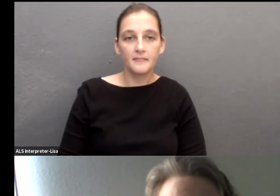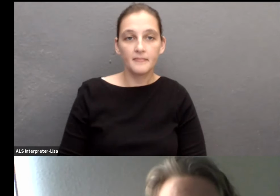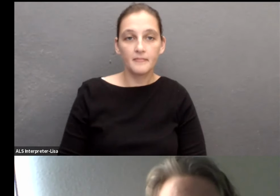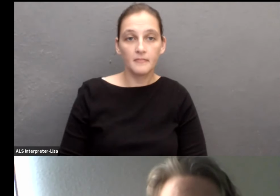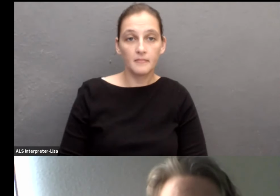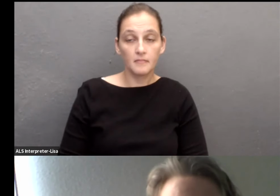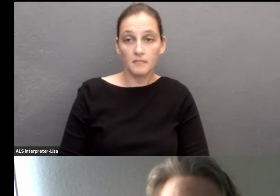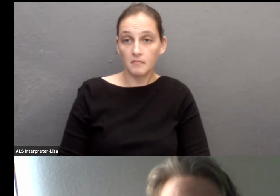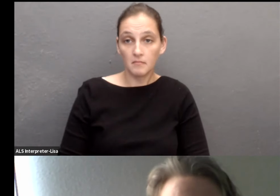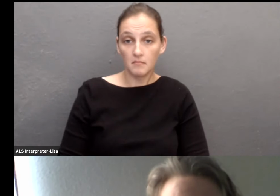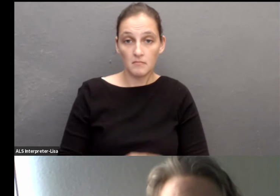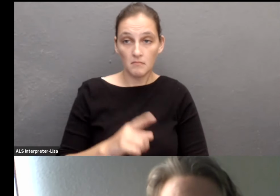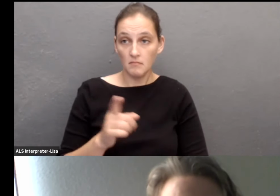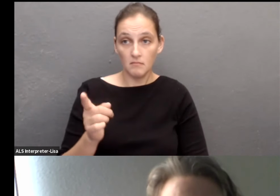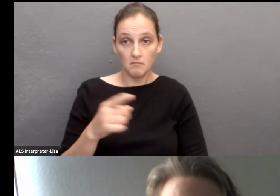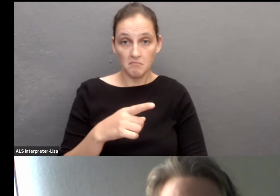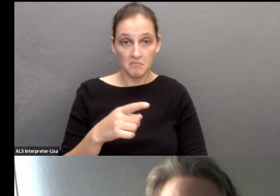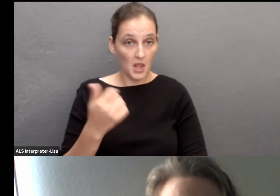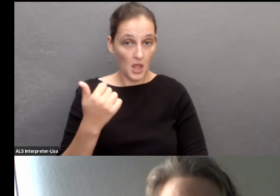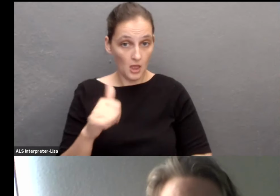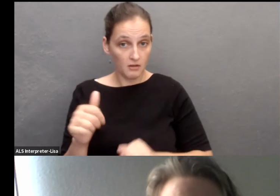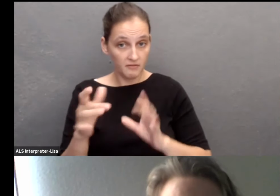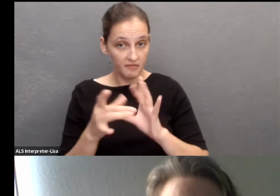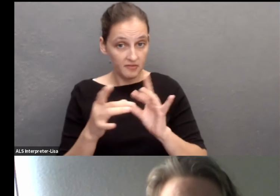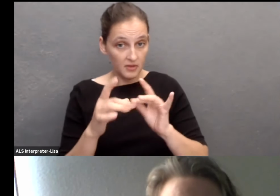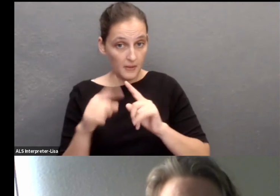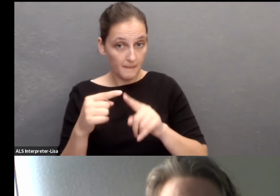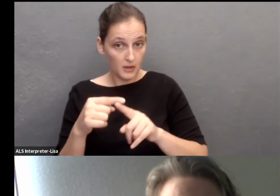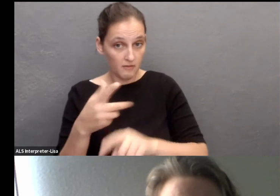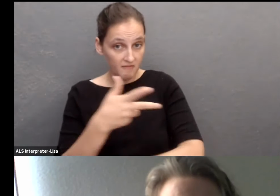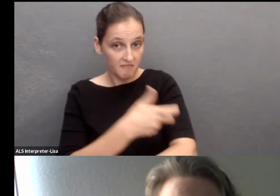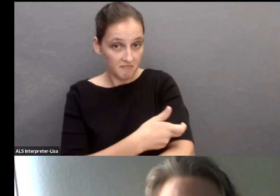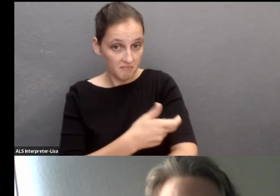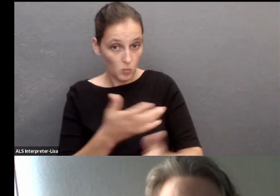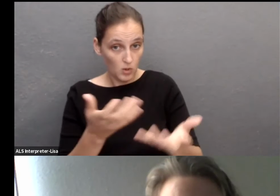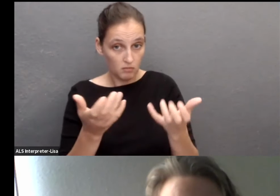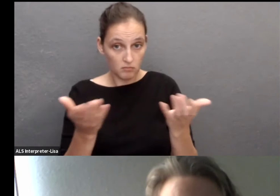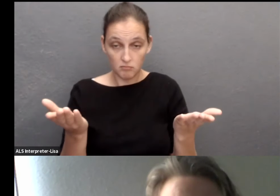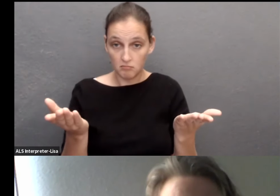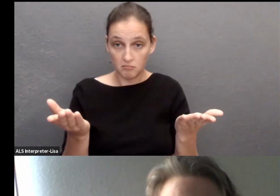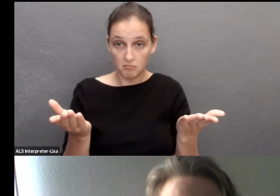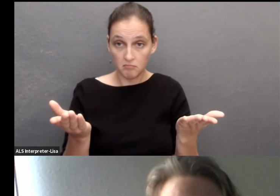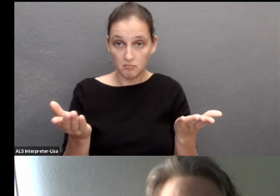any other thoughts about the vaccine that you wanted to share,